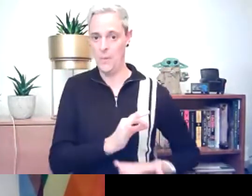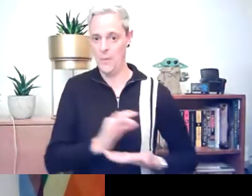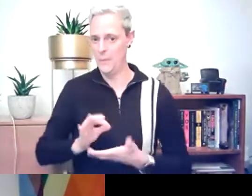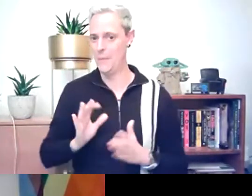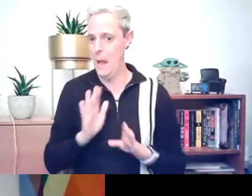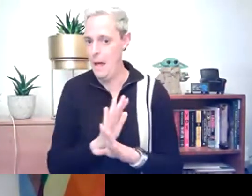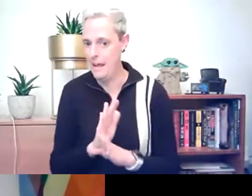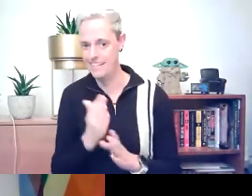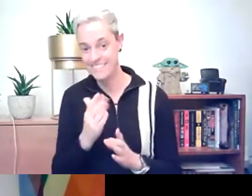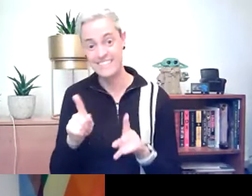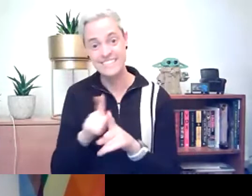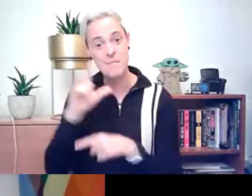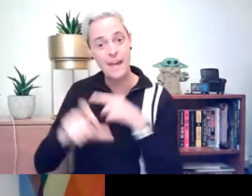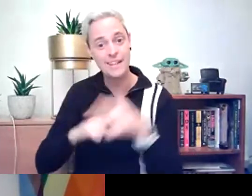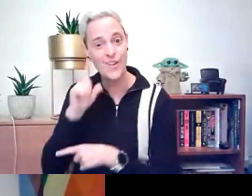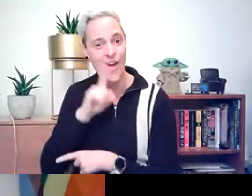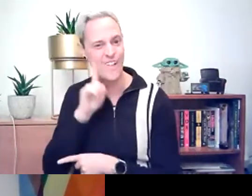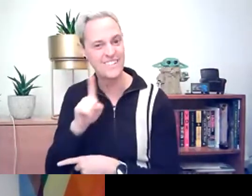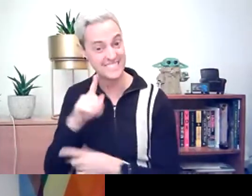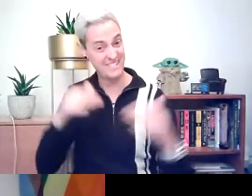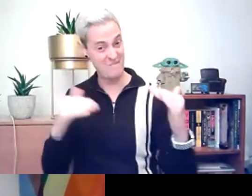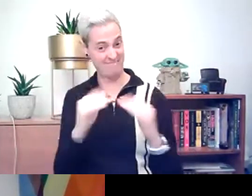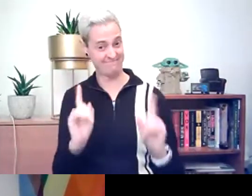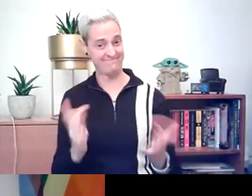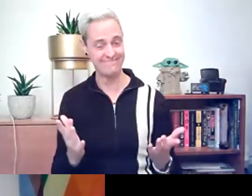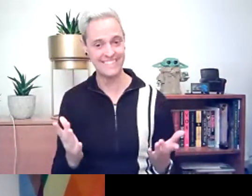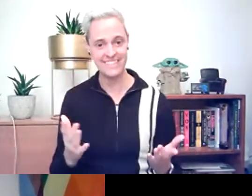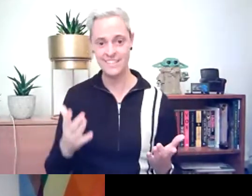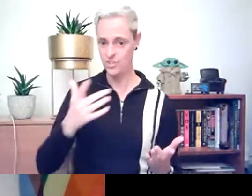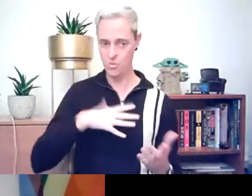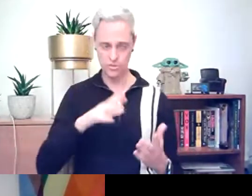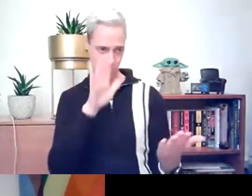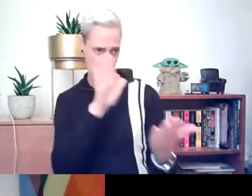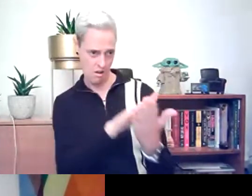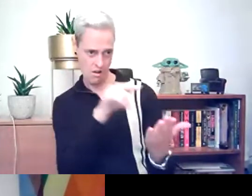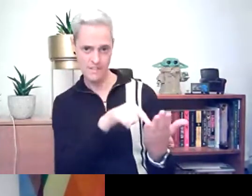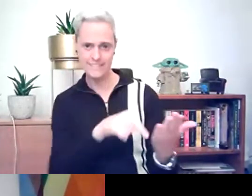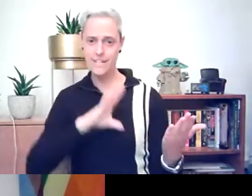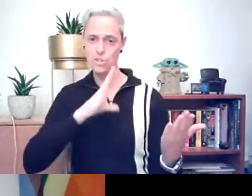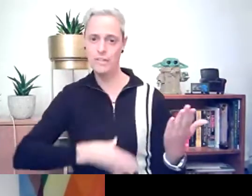issue to think about. And in terms of like the trans barrel and the you know great benefits